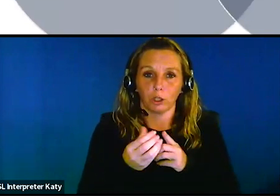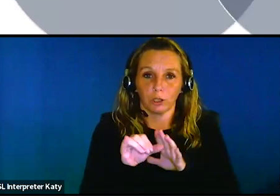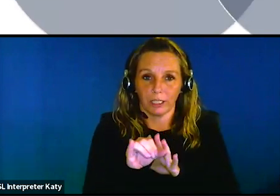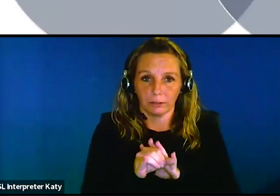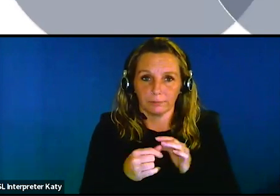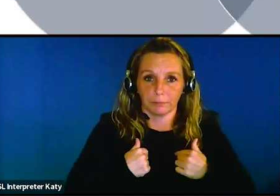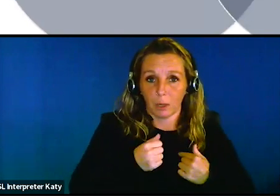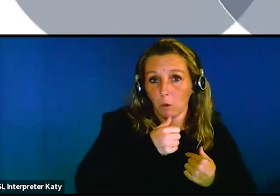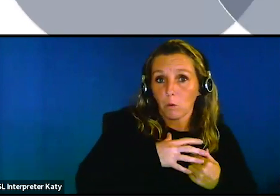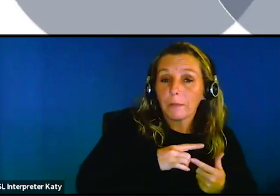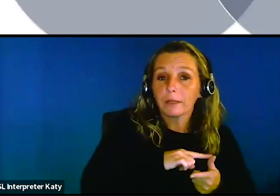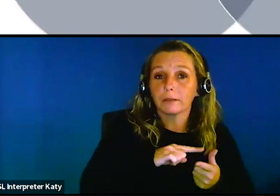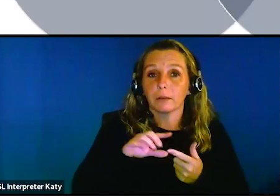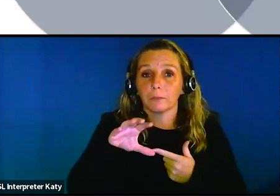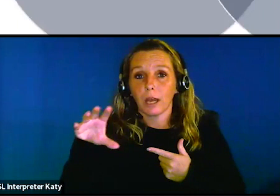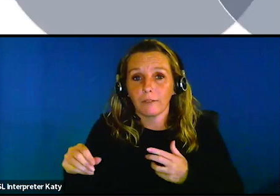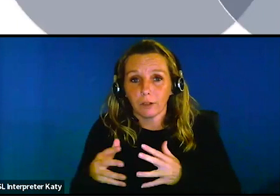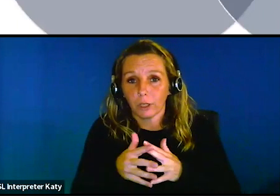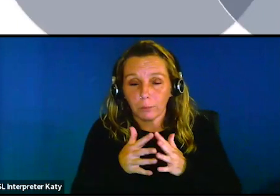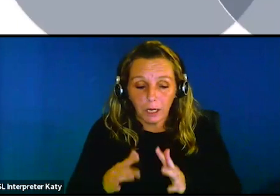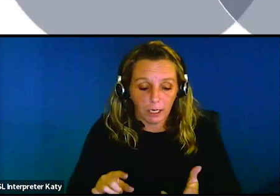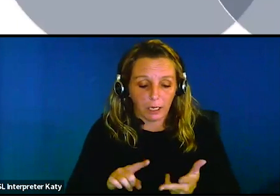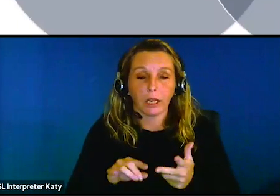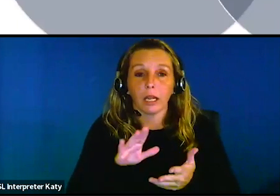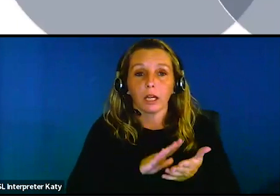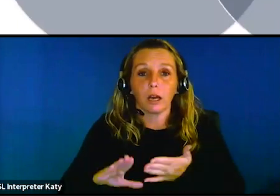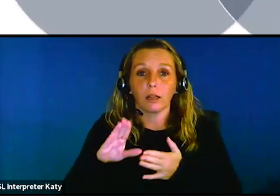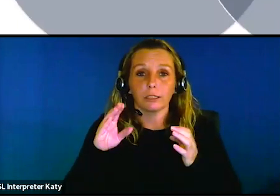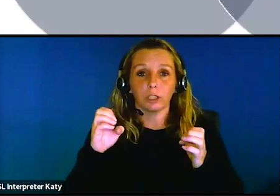I am African-American. I'm college educated. Each of those groups,